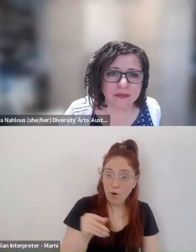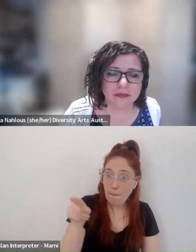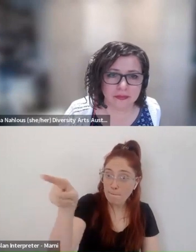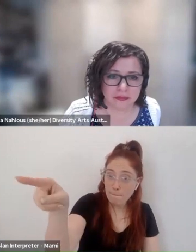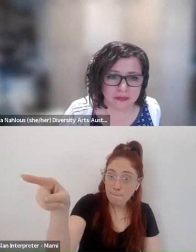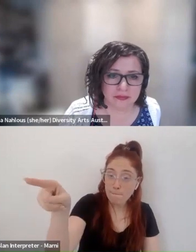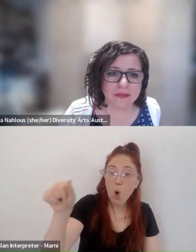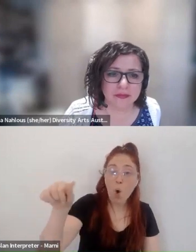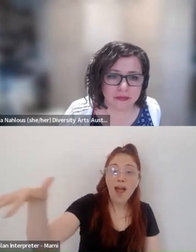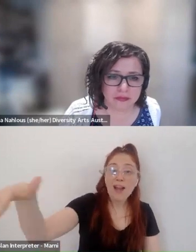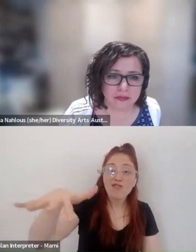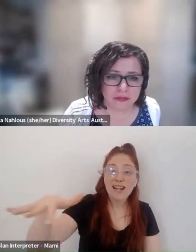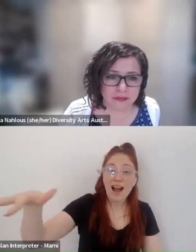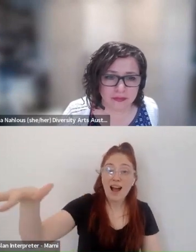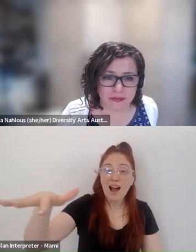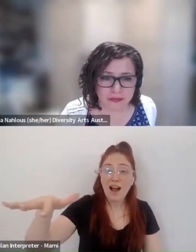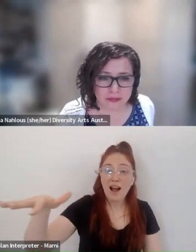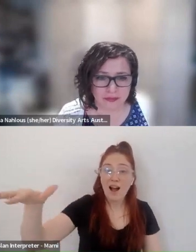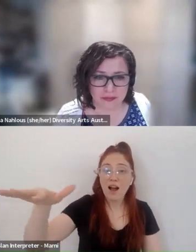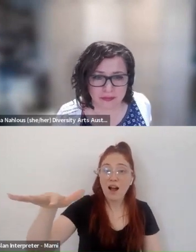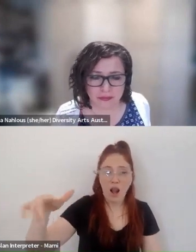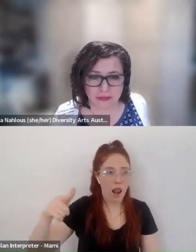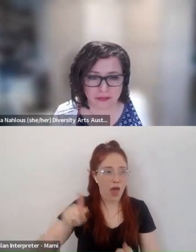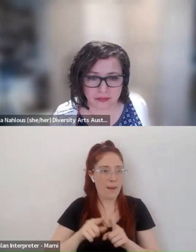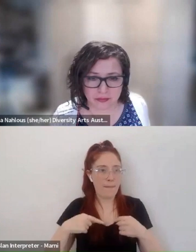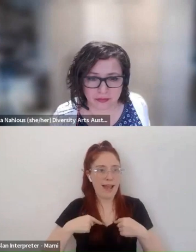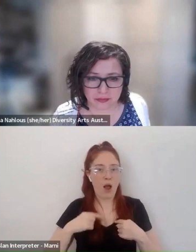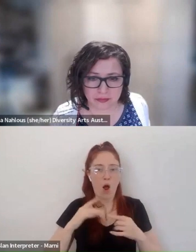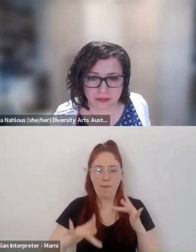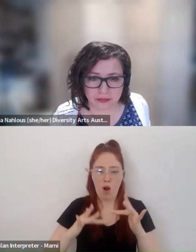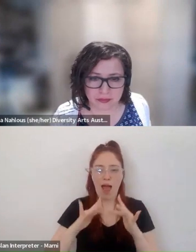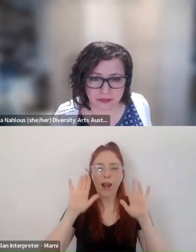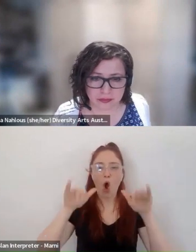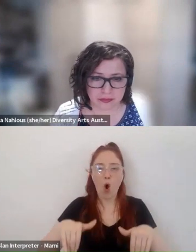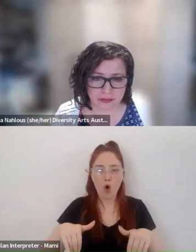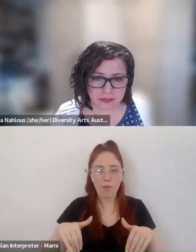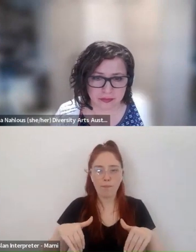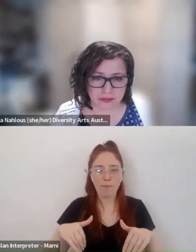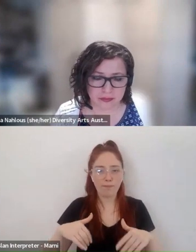sitting with my back to my kitchen doing this at the moment. But you know, there wasn't even though spaces